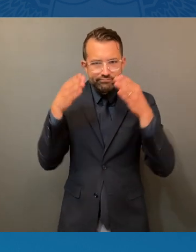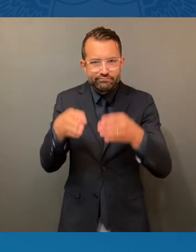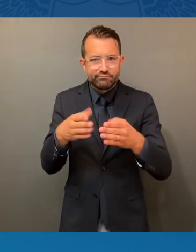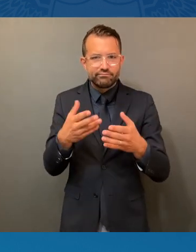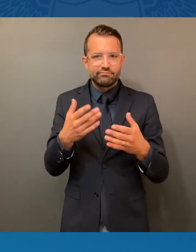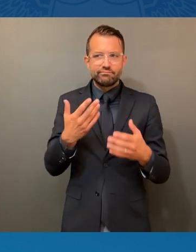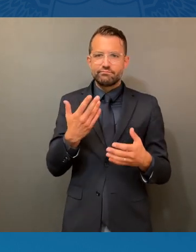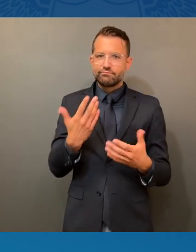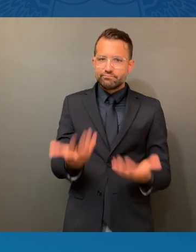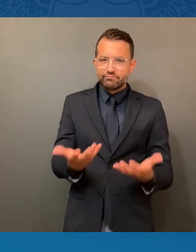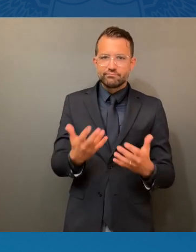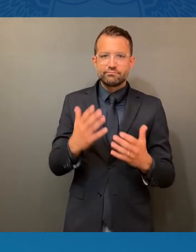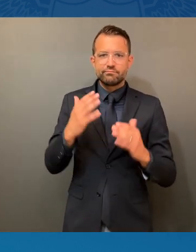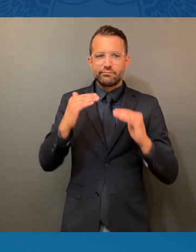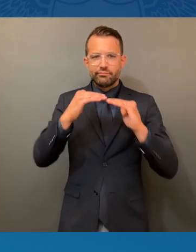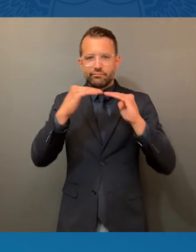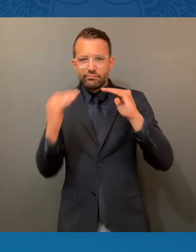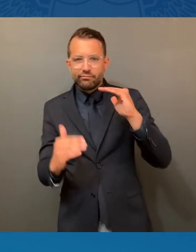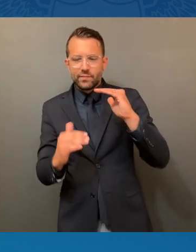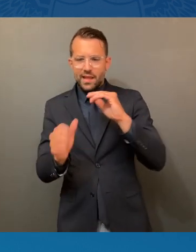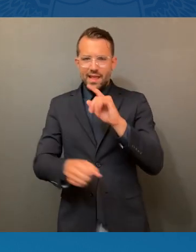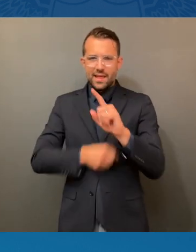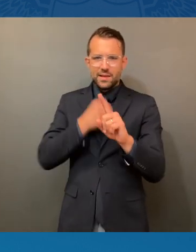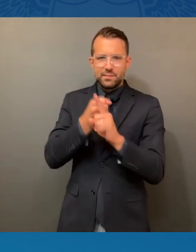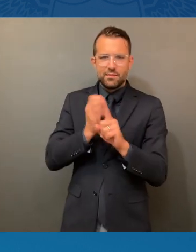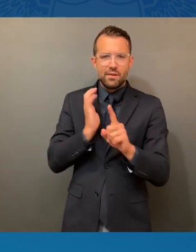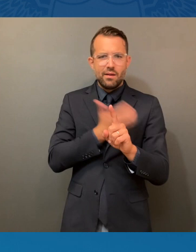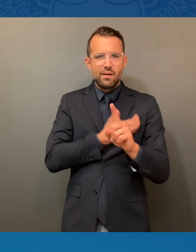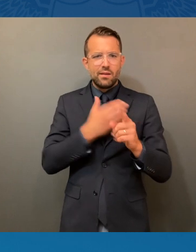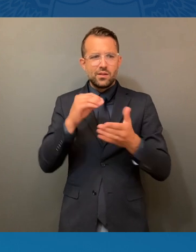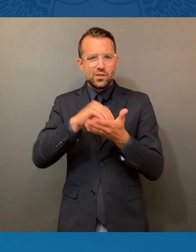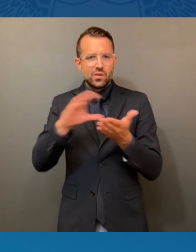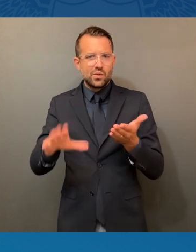on our students of color, English learners, and students with disabilities.